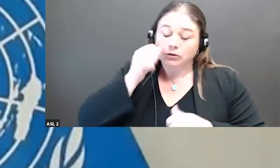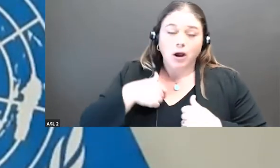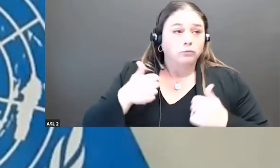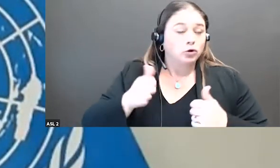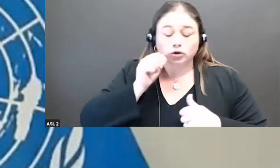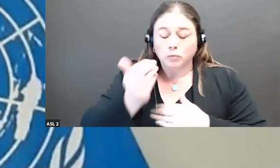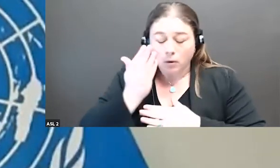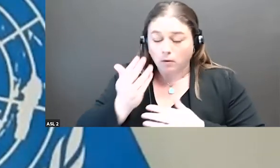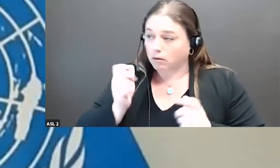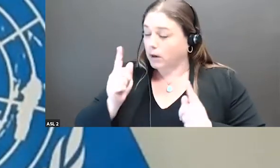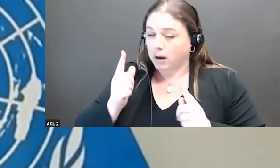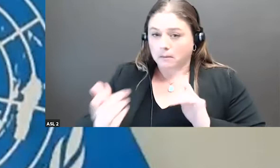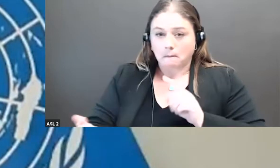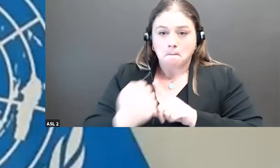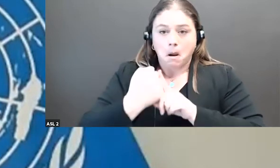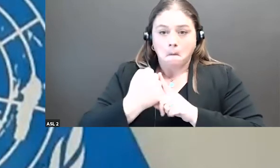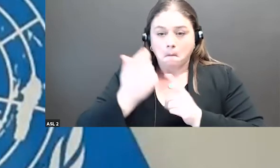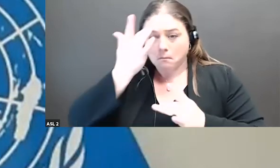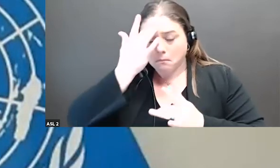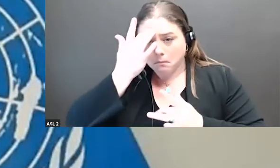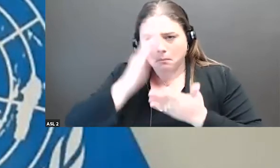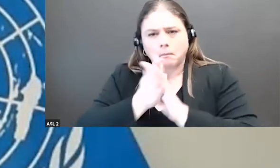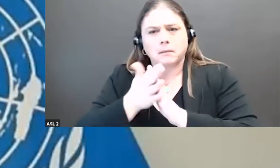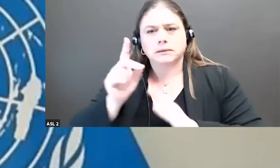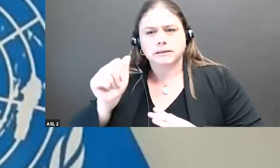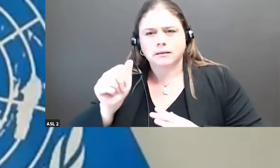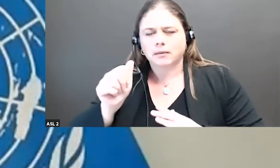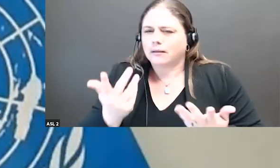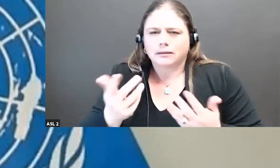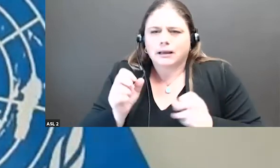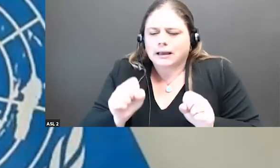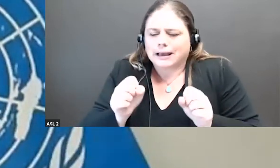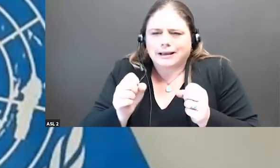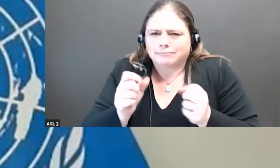We need to understand how this is something that affects all of us. It isn't about them and